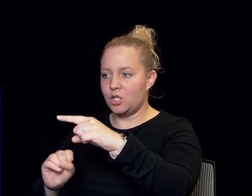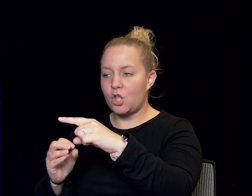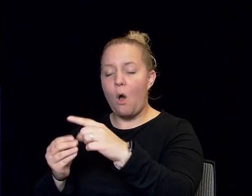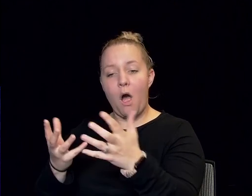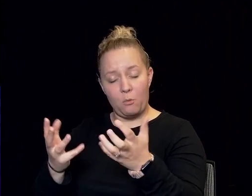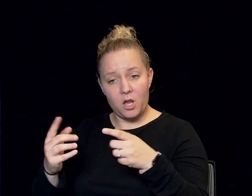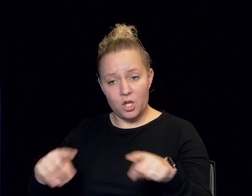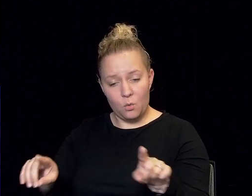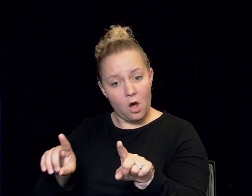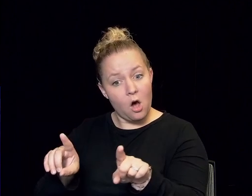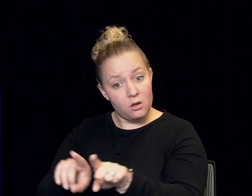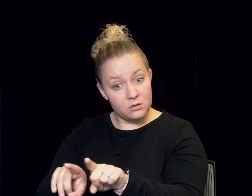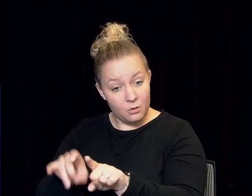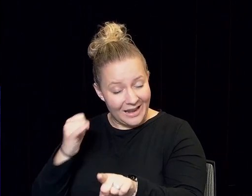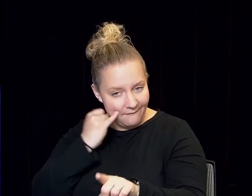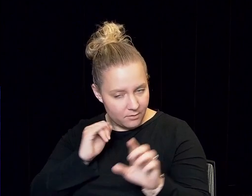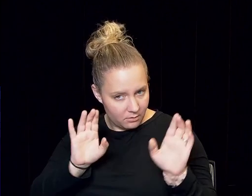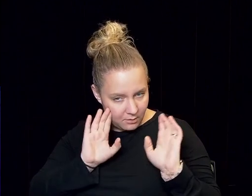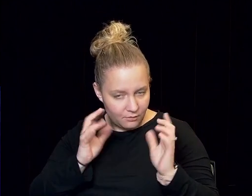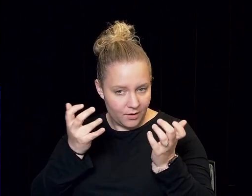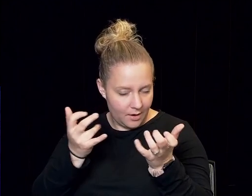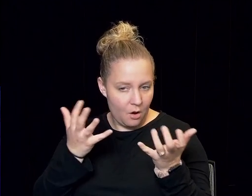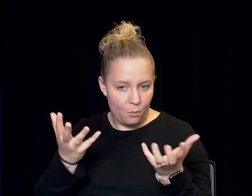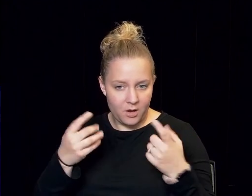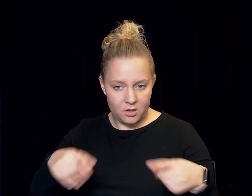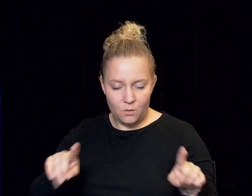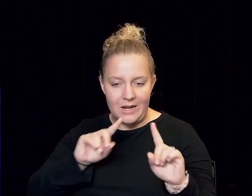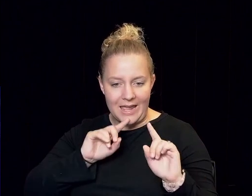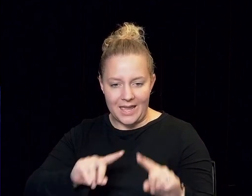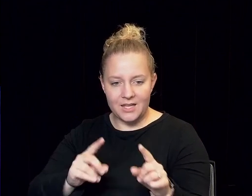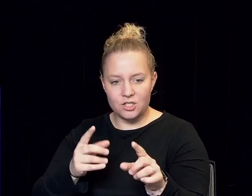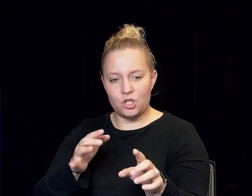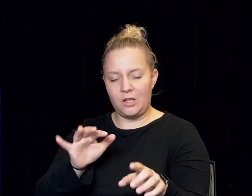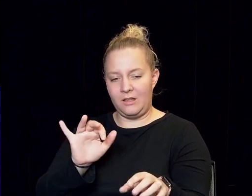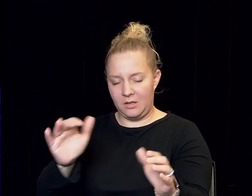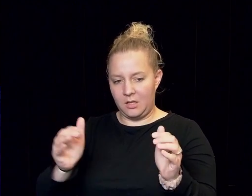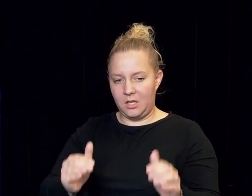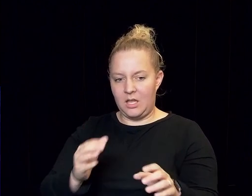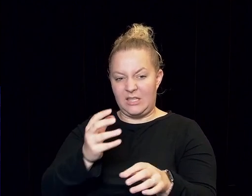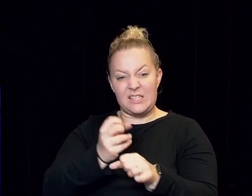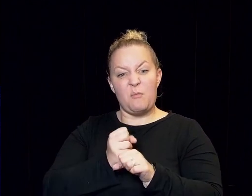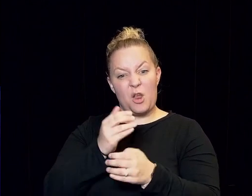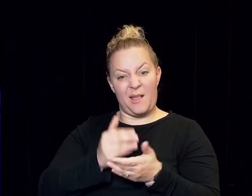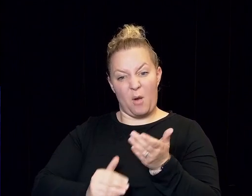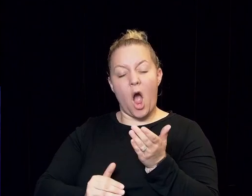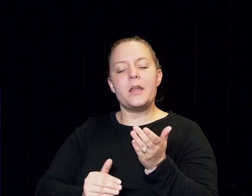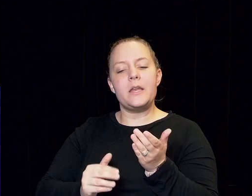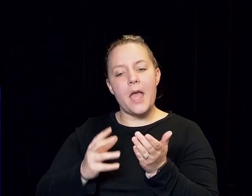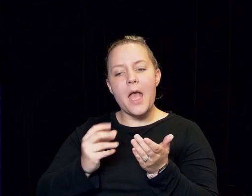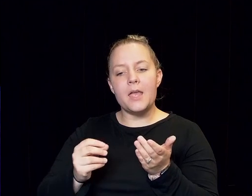also, if you're listening right now, I want you to answer this summary portion and your teacher